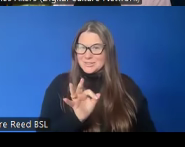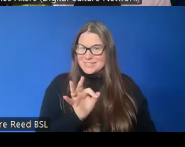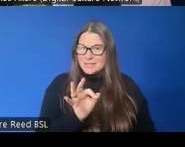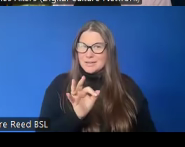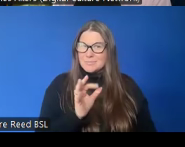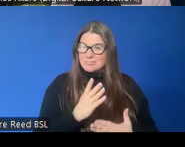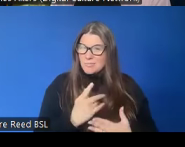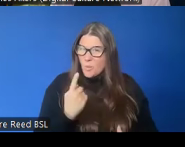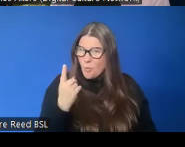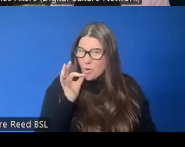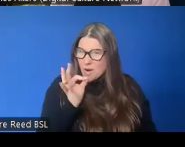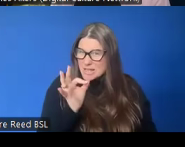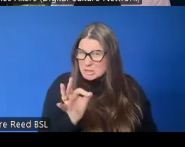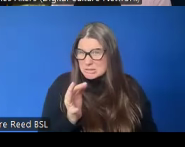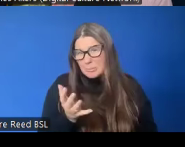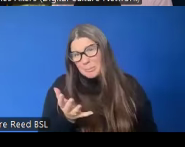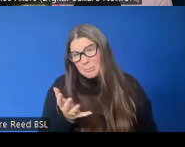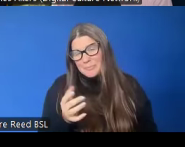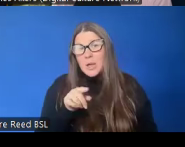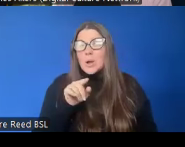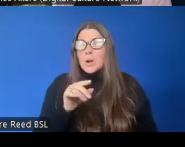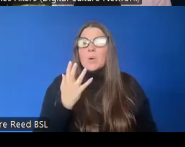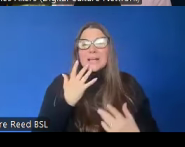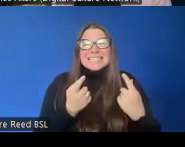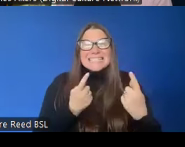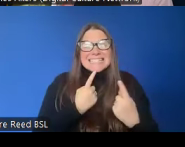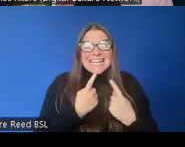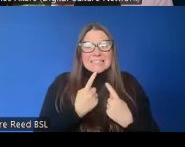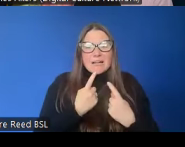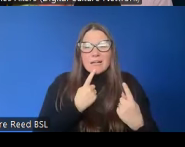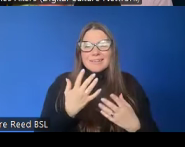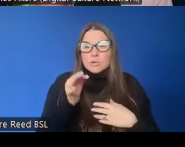when it comes to data. It's more of a conversation because it's--